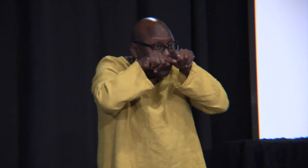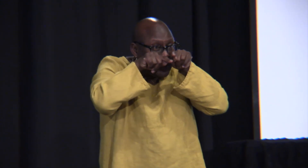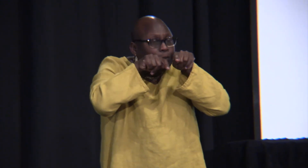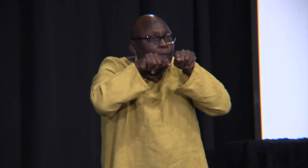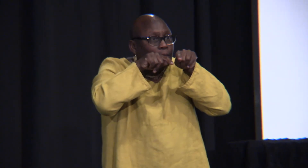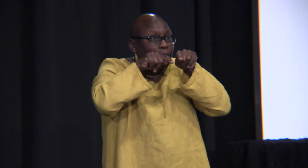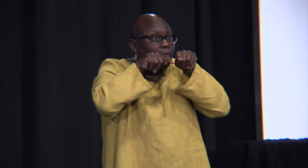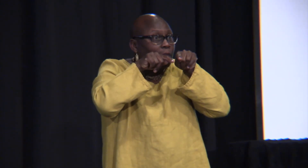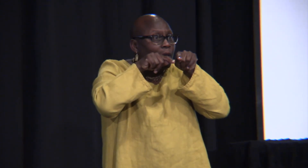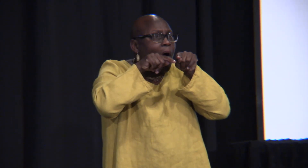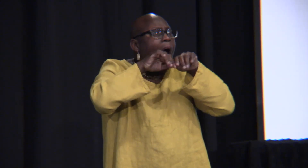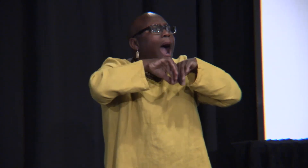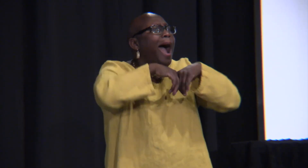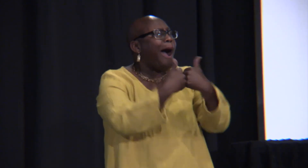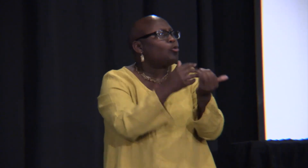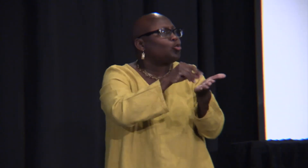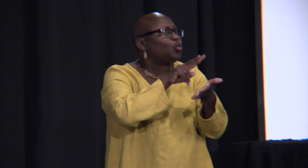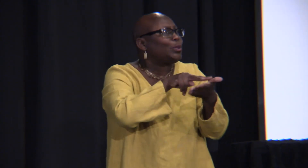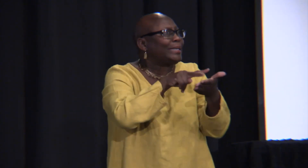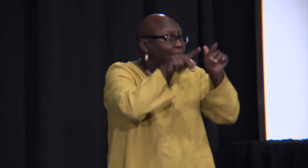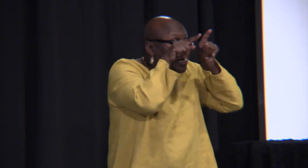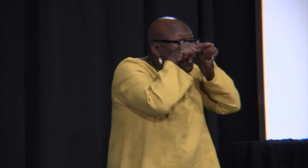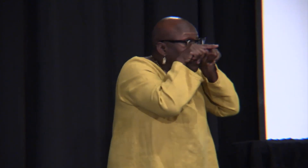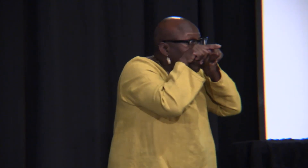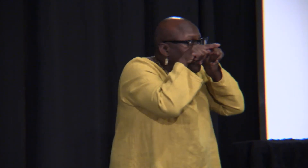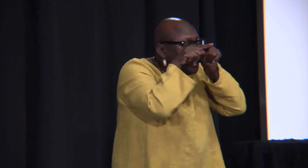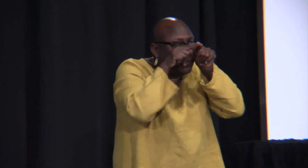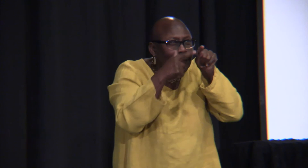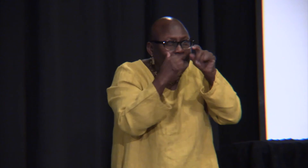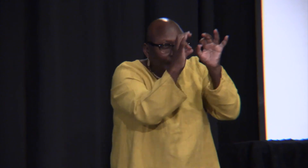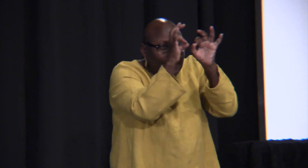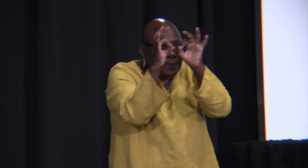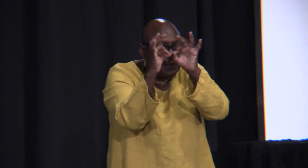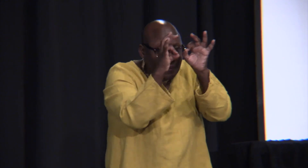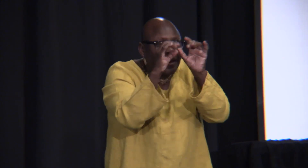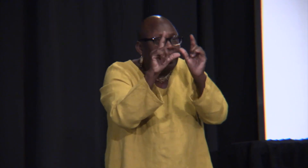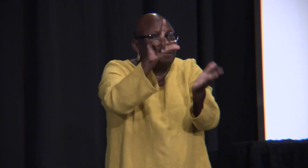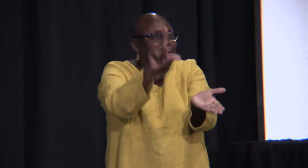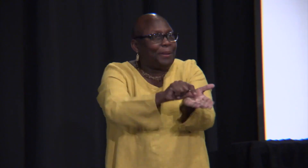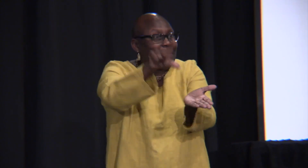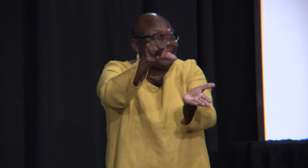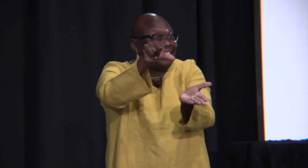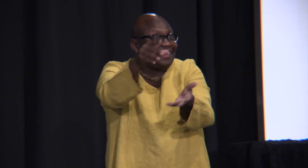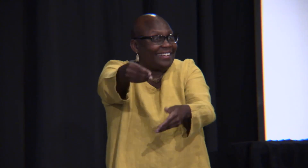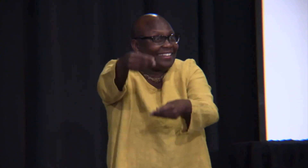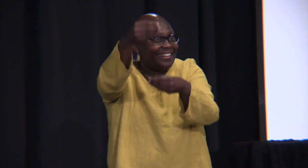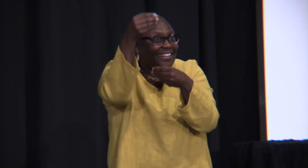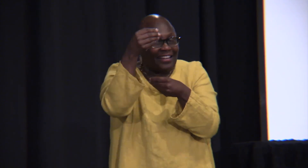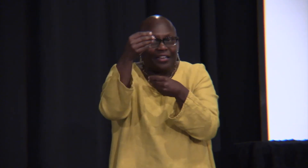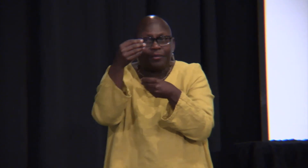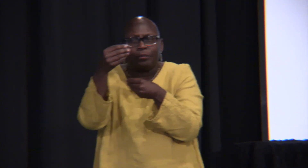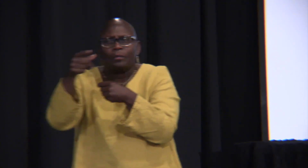and visualize the meaning and then draw. Use this technique with your students.